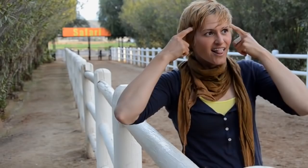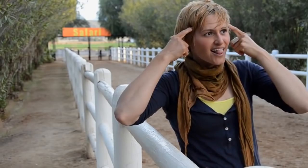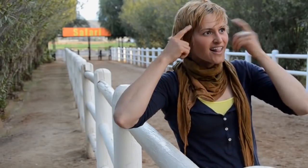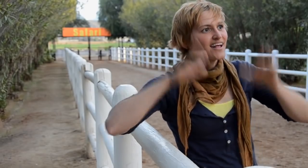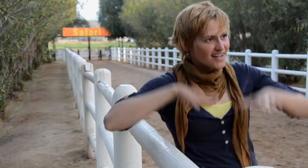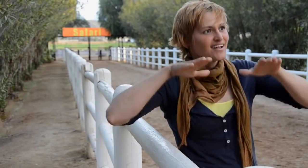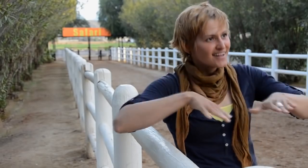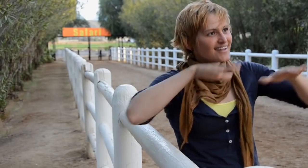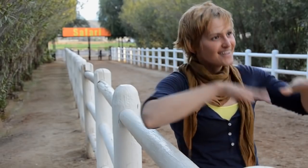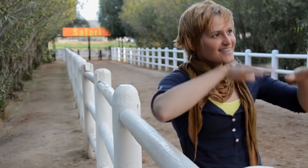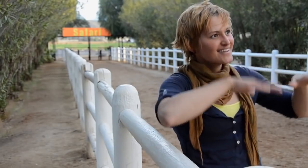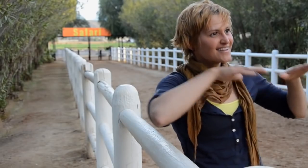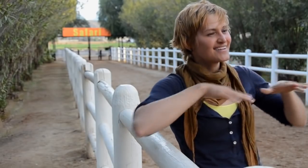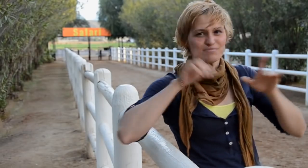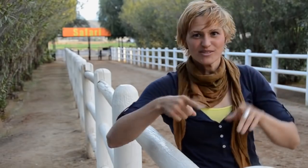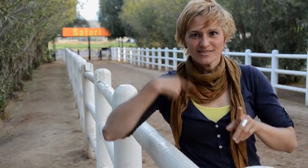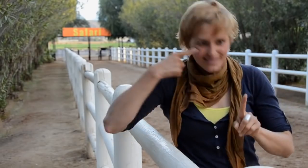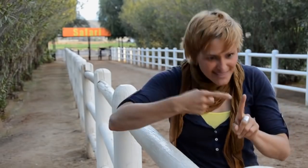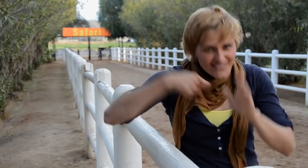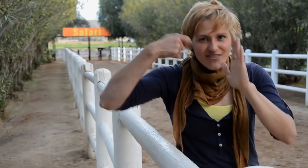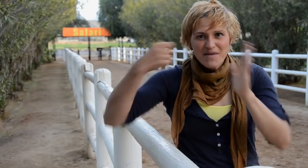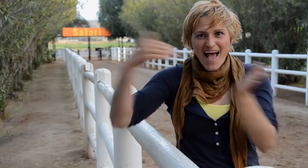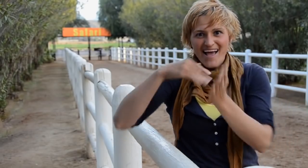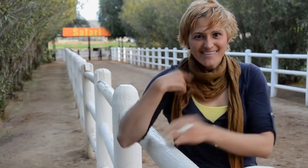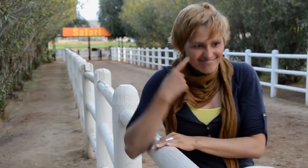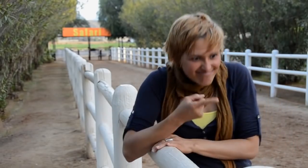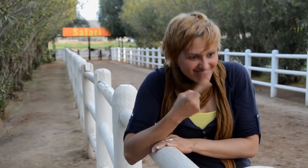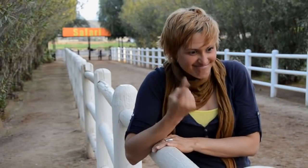Now my mind is still feeling the aftereffects of the ride.